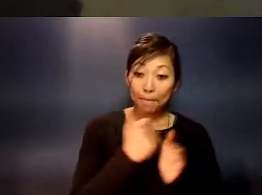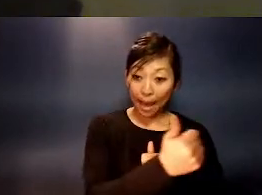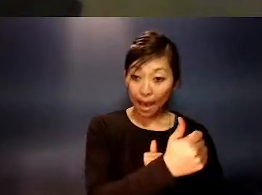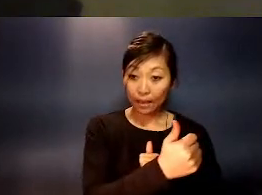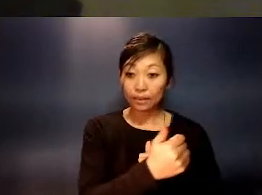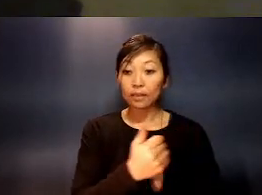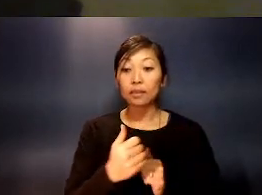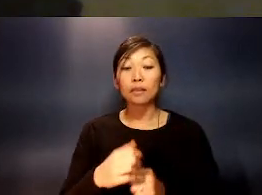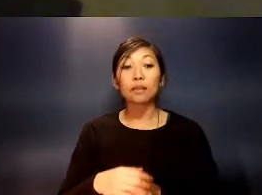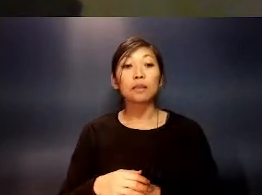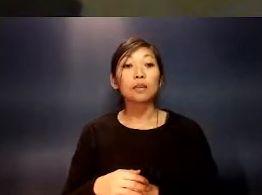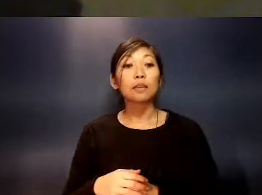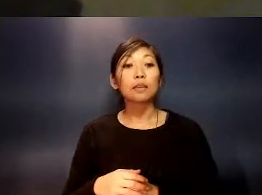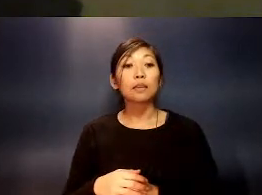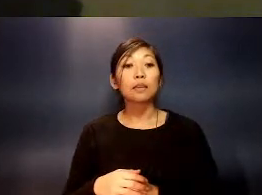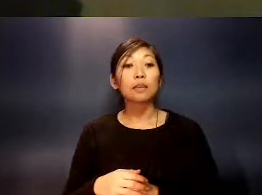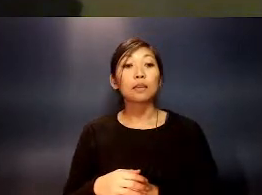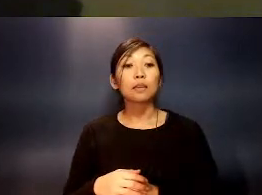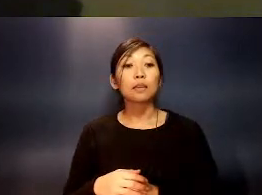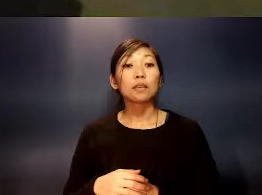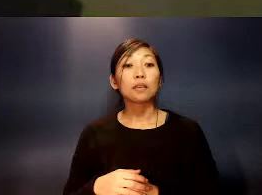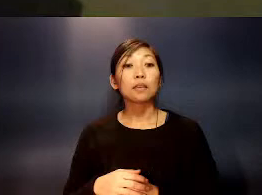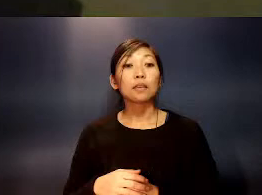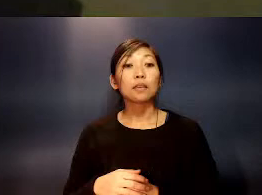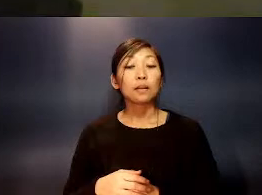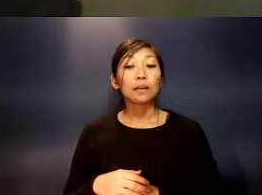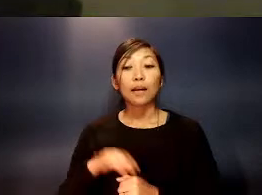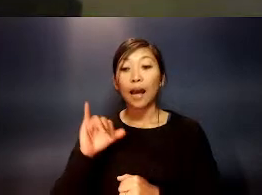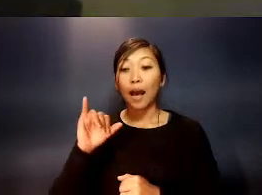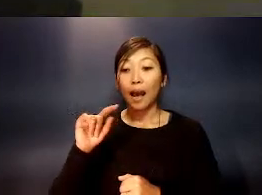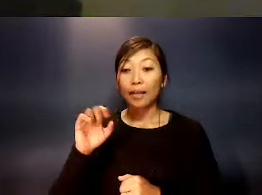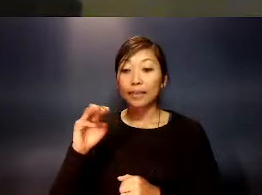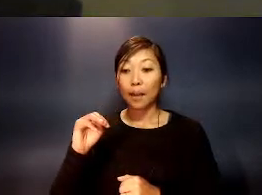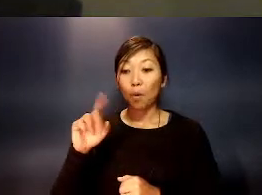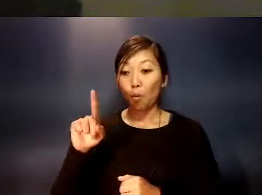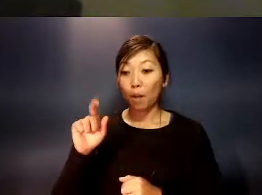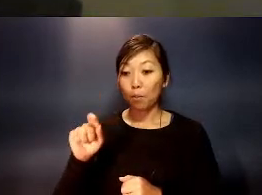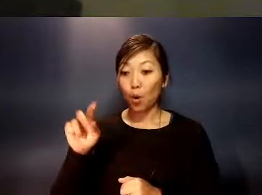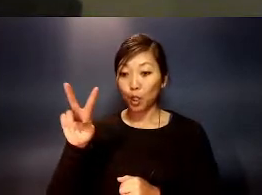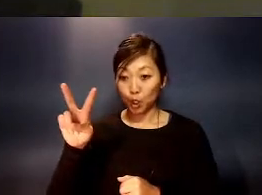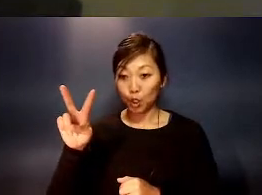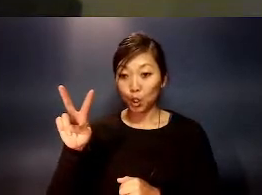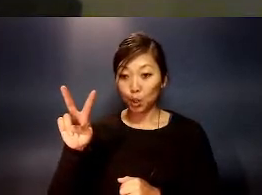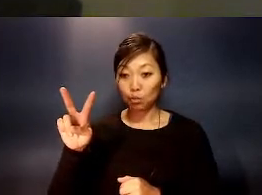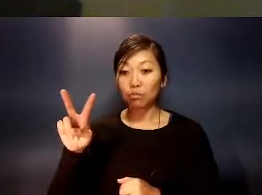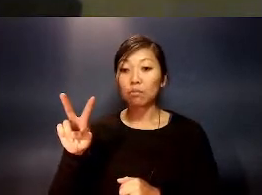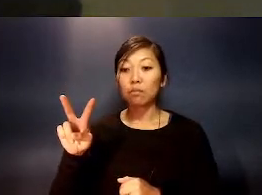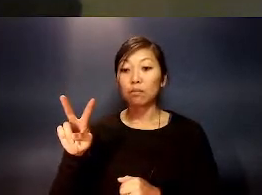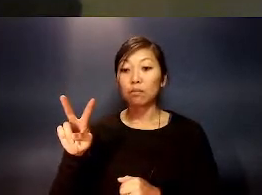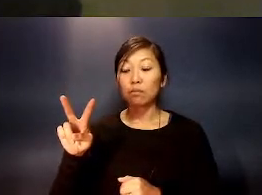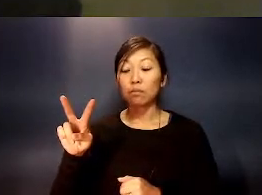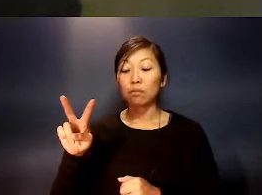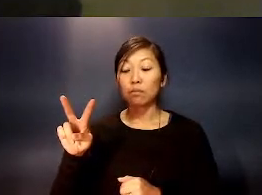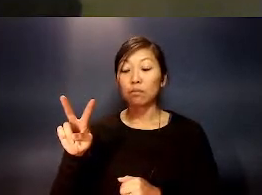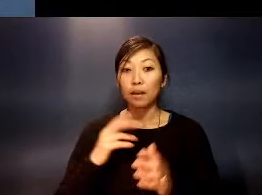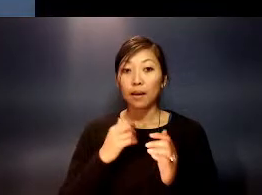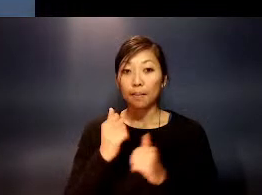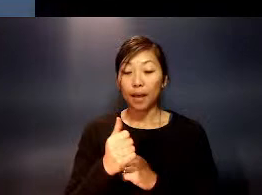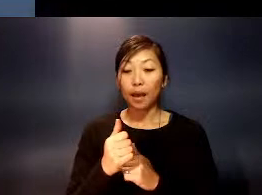SEEING NO DISCUSSION, THE CLERK WILL CALL THE ROLL. ≫ Clerk: COUNCIL MEMBER PALMISANO. ≫ COUNCIL MEMBER PALMISANO: AYE. ≫ Clerk: COUNCIL MEMBER GORDON. ≫ COUNCIL MEMBER GORDON: NO. ≫ Clerk: COUNCIL MEMBER CANO.